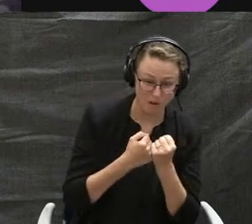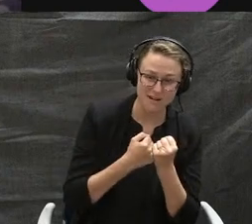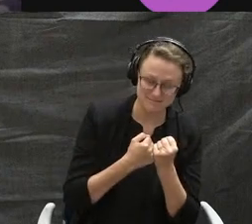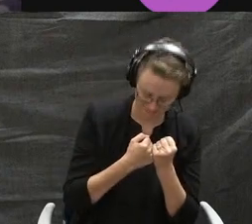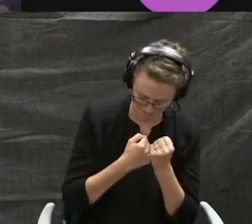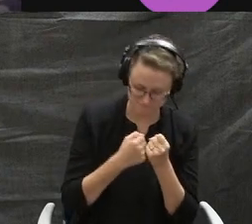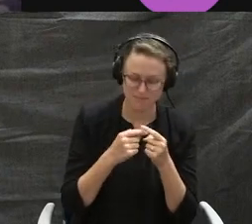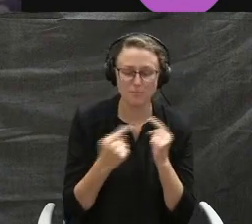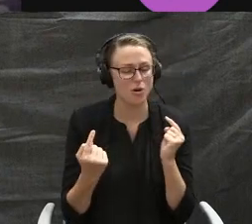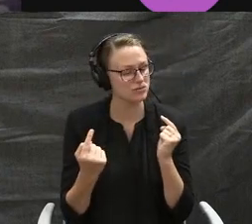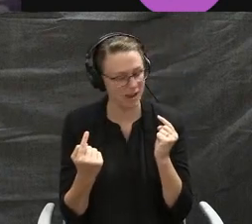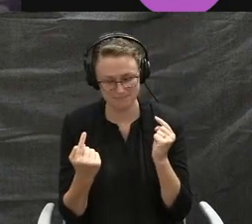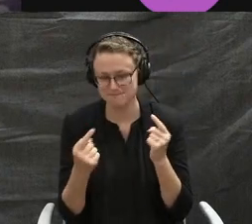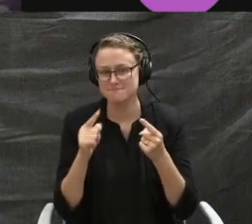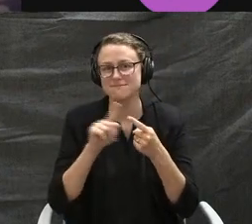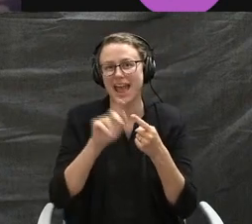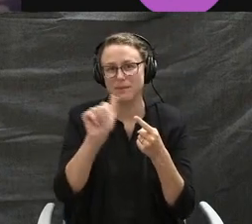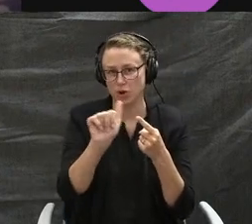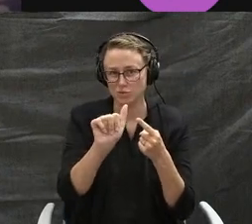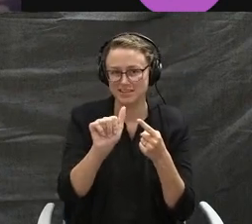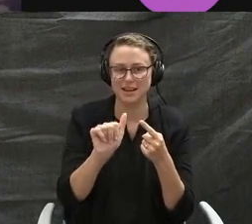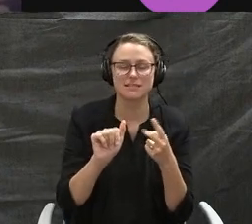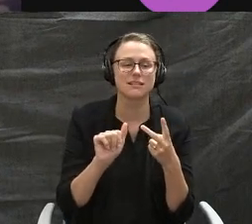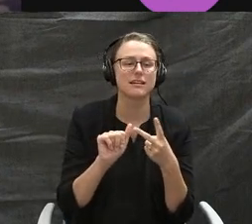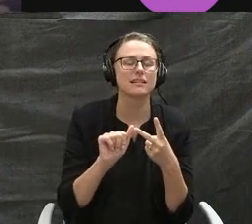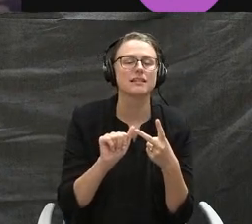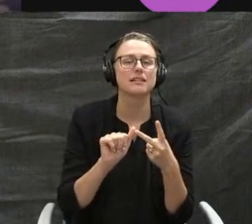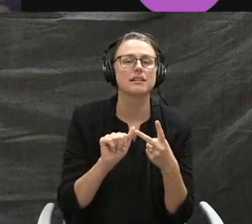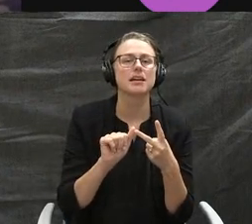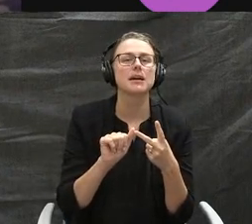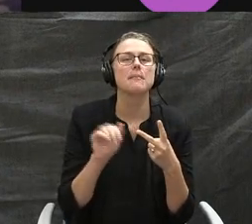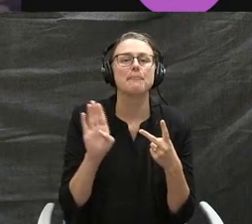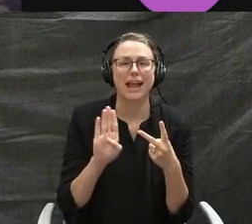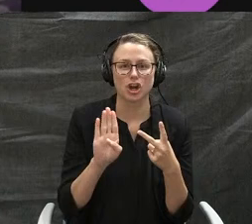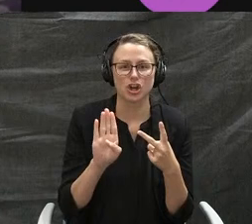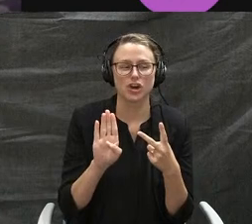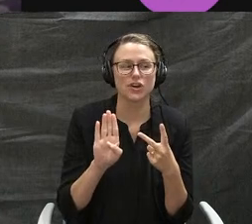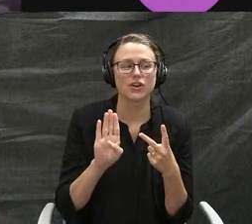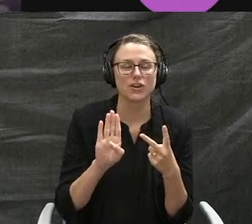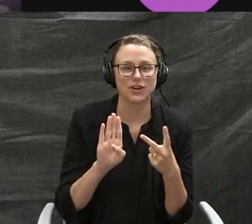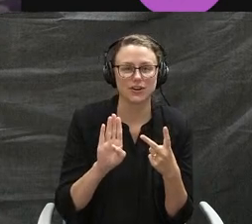member. Ambrose and. I remember Becker, I board member Holcomb.